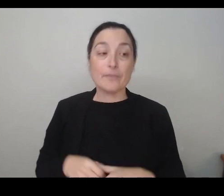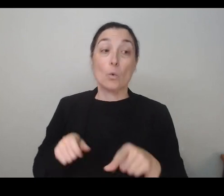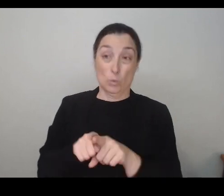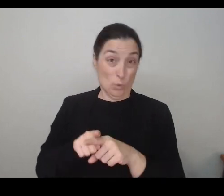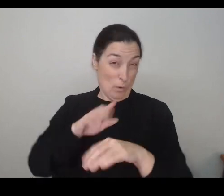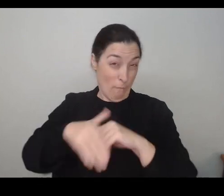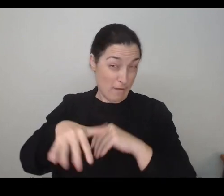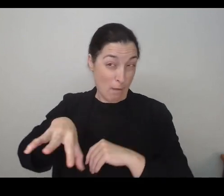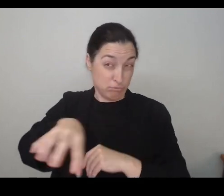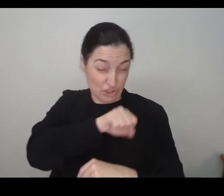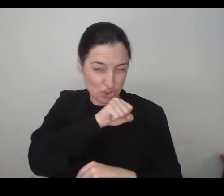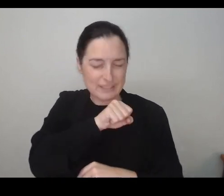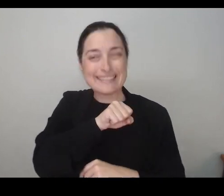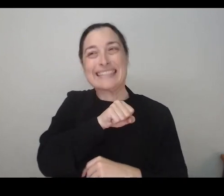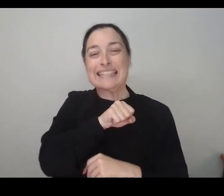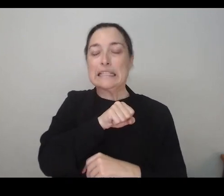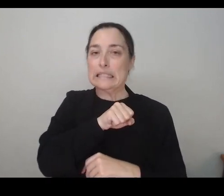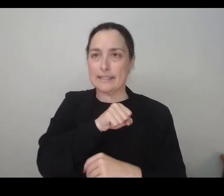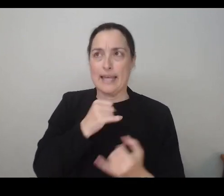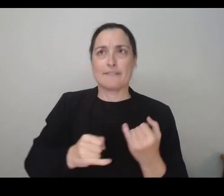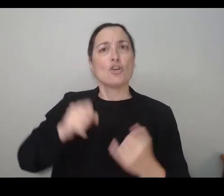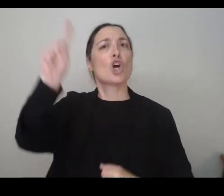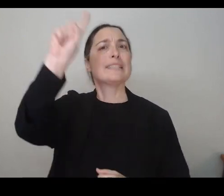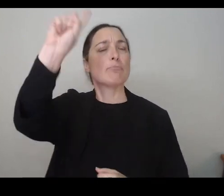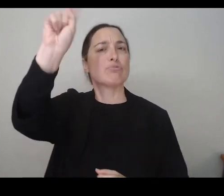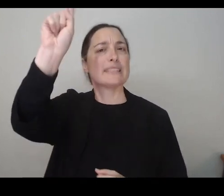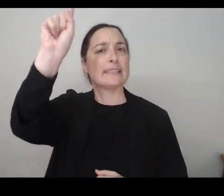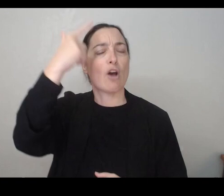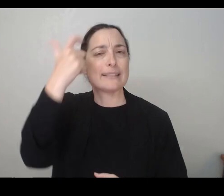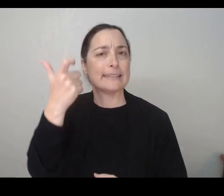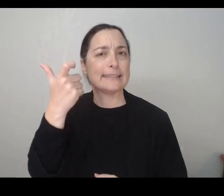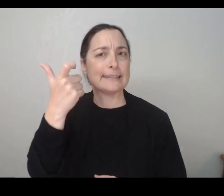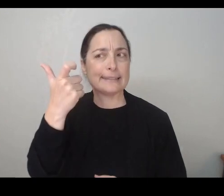is something very contemporary. I mean, it's linked to a lot of other issue